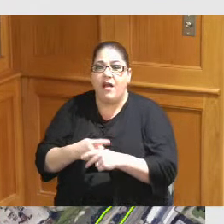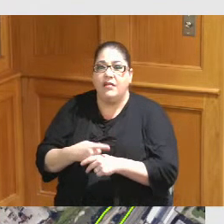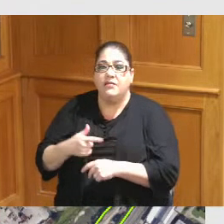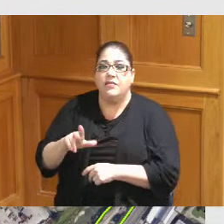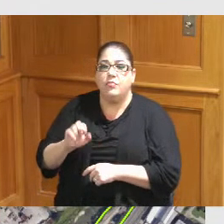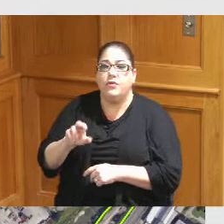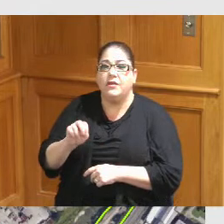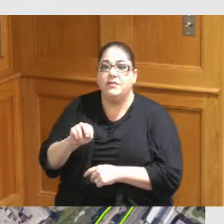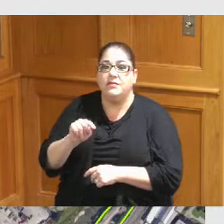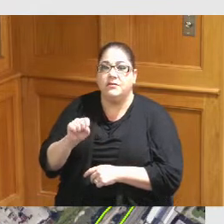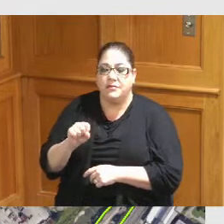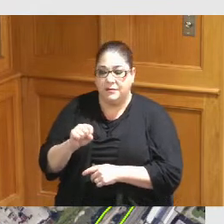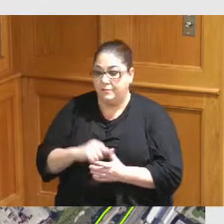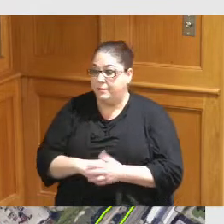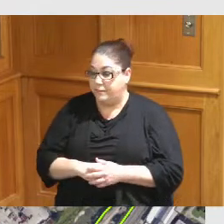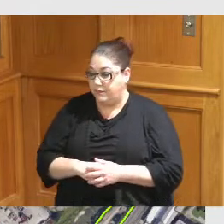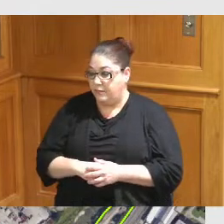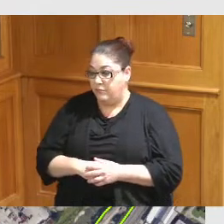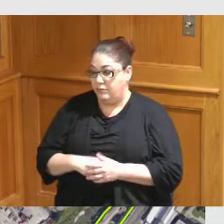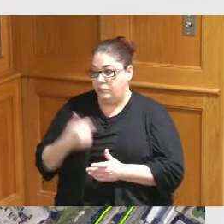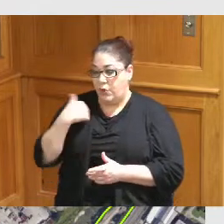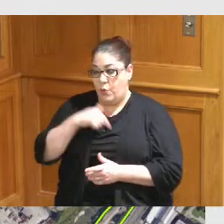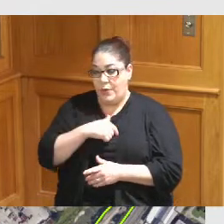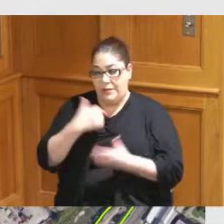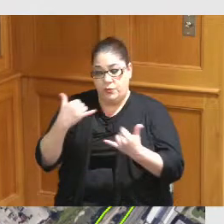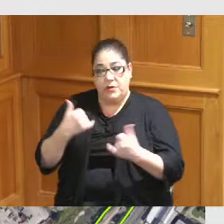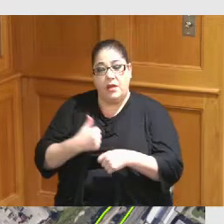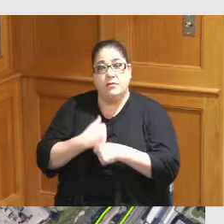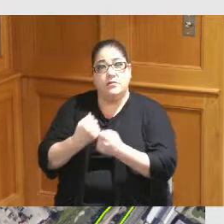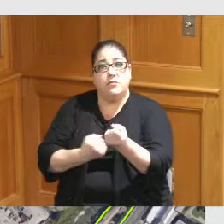the project that we are presenting today supports our customers that manufacture